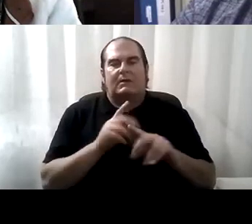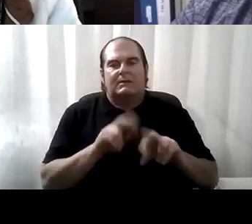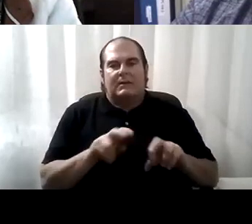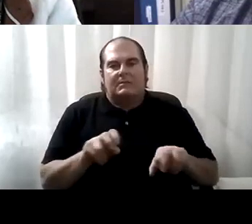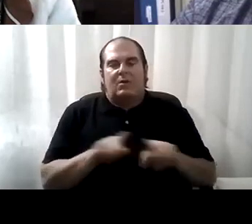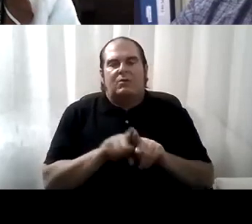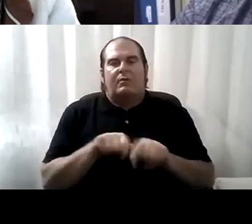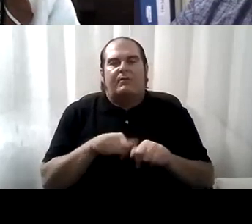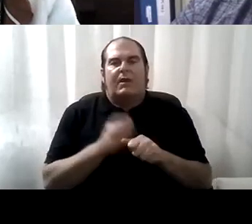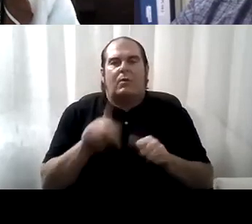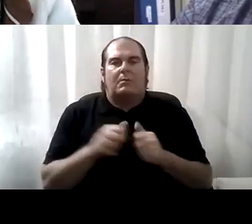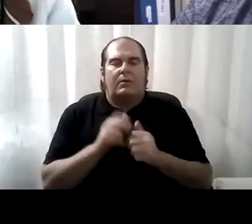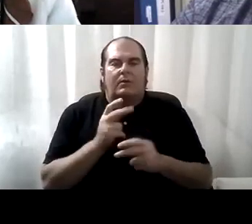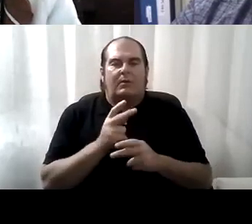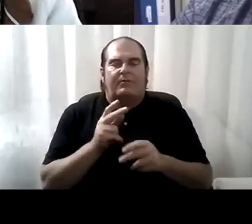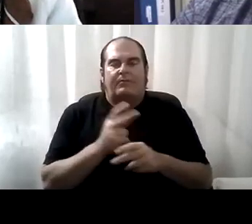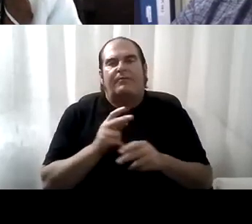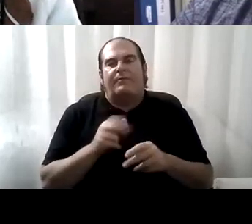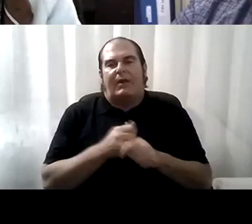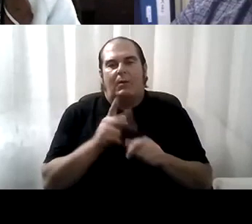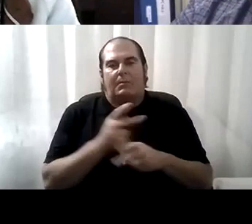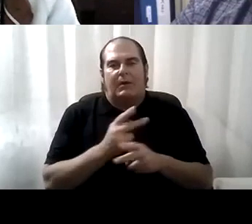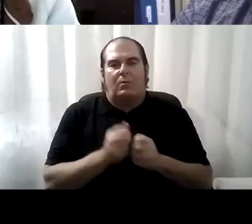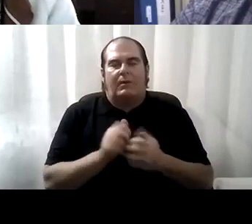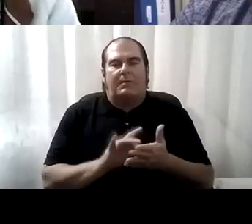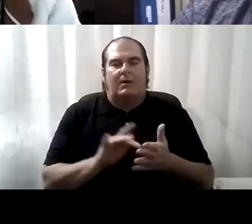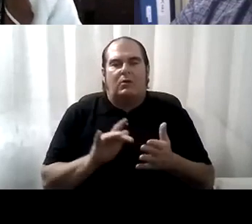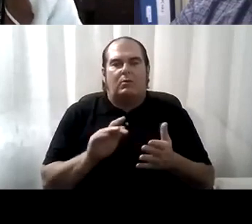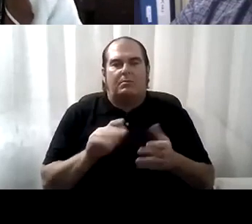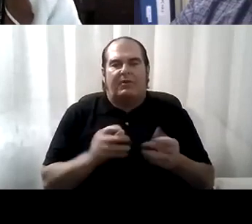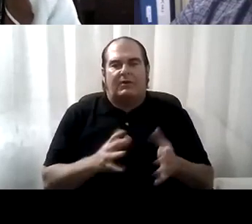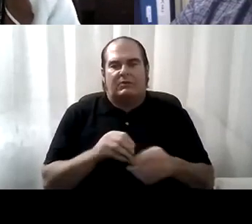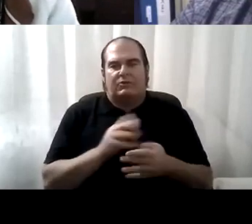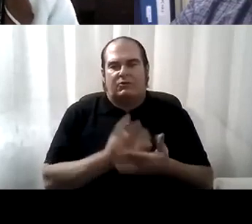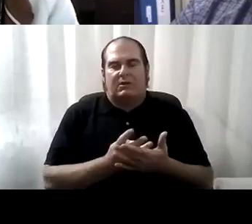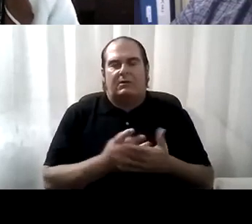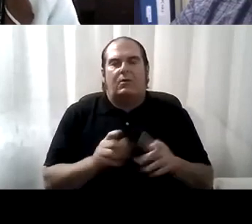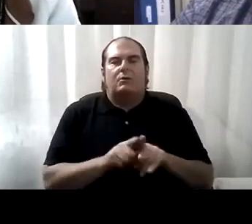care with the medical providers in the jail. But in addition to that, we do a psychiatric clinic.